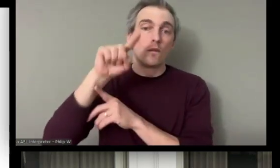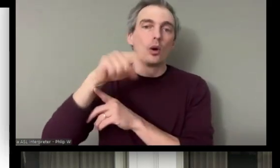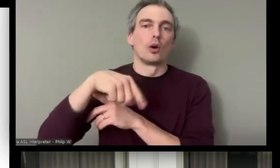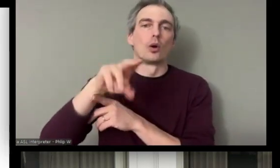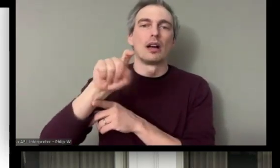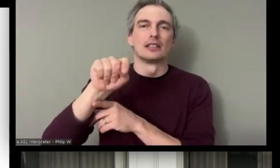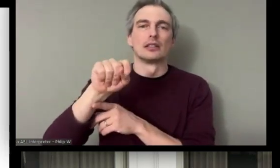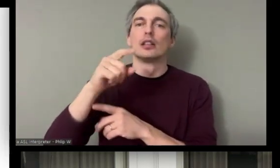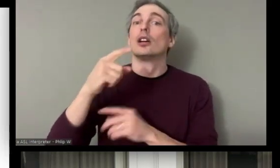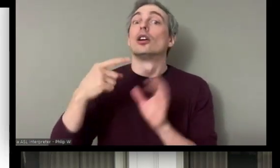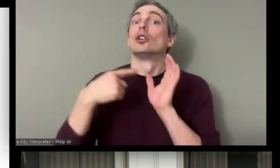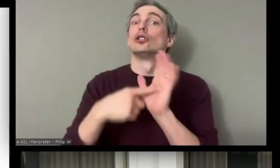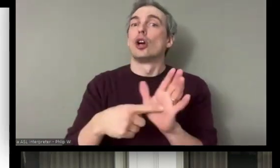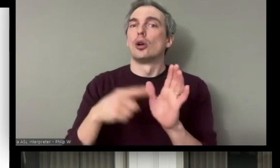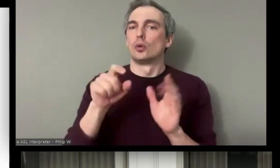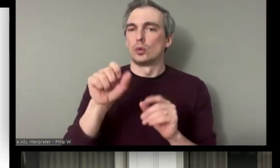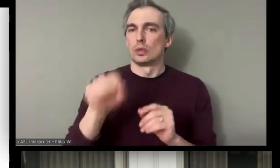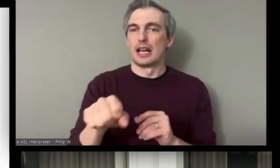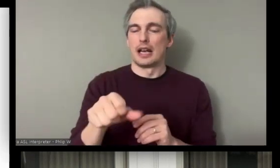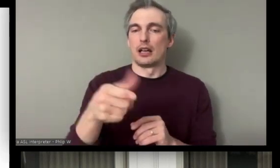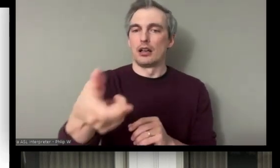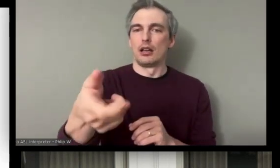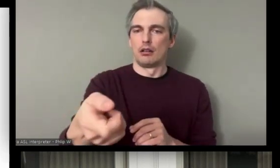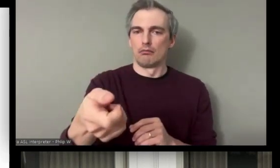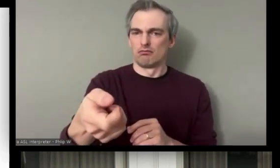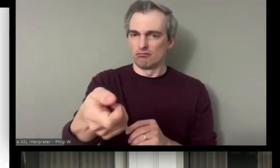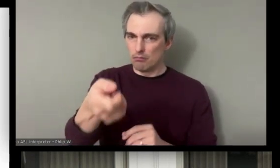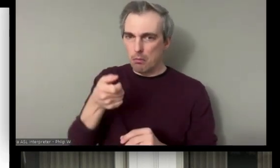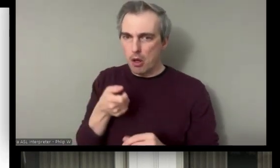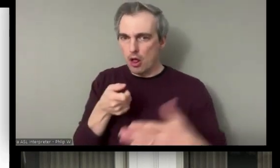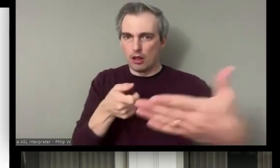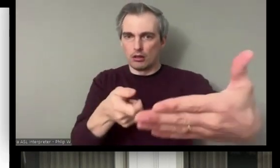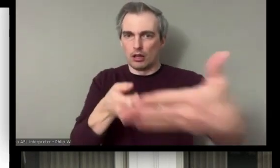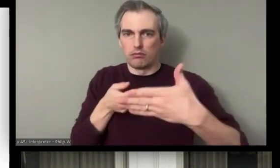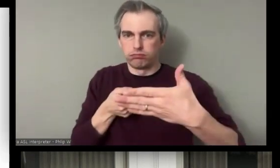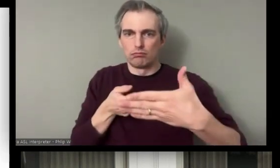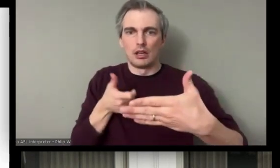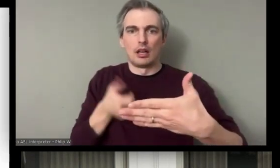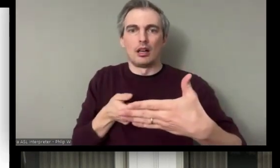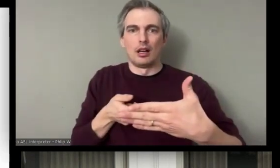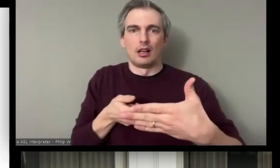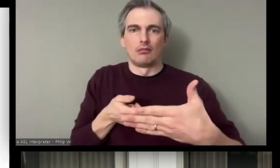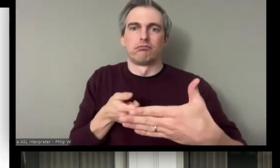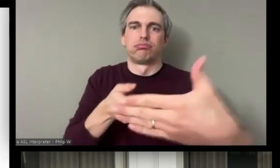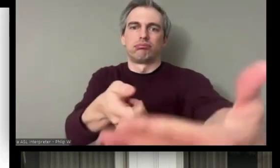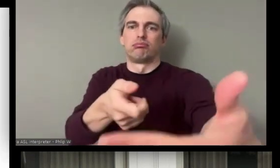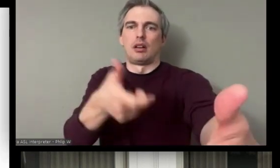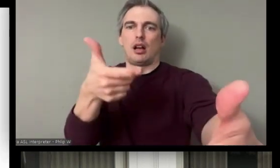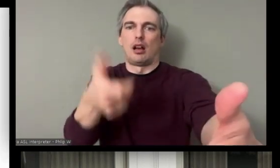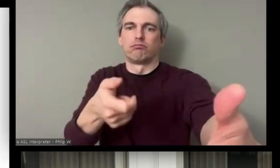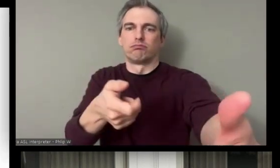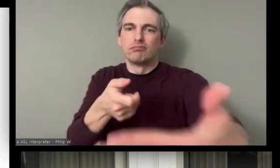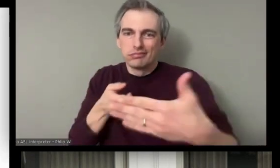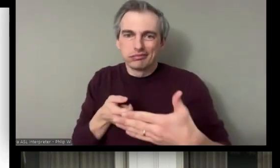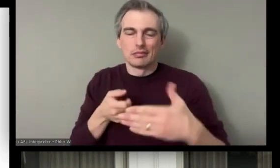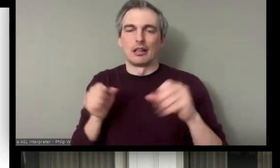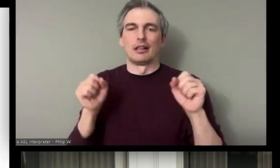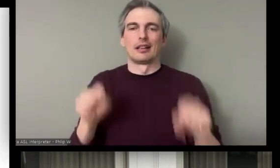your face or pushed away from your face, by gestures in the interface. So there's sort of a near mode and a far mode.